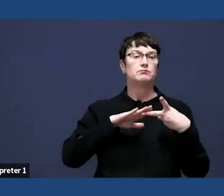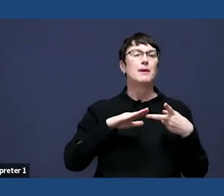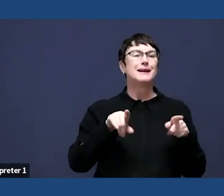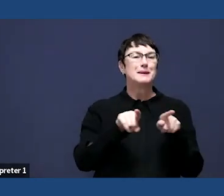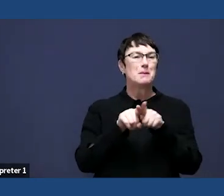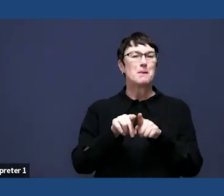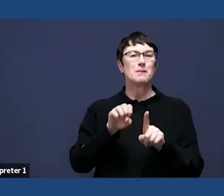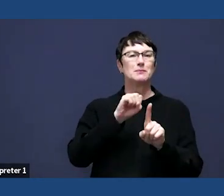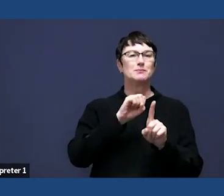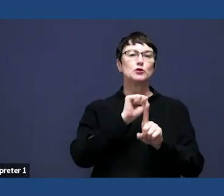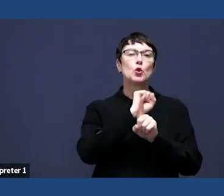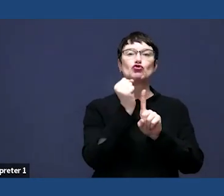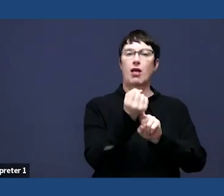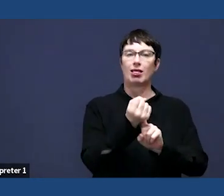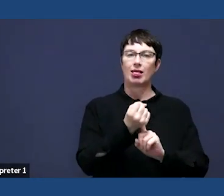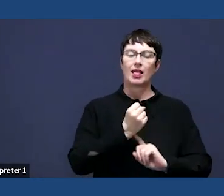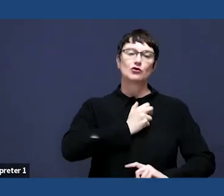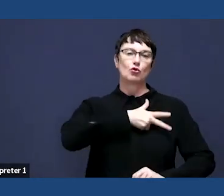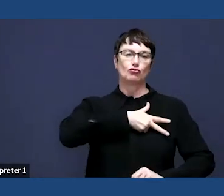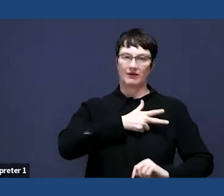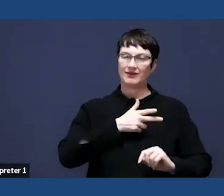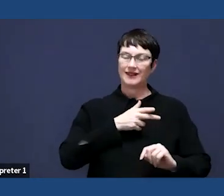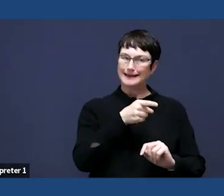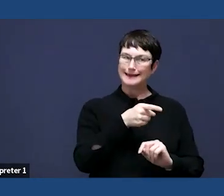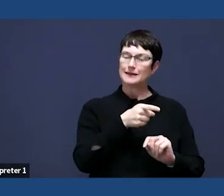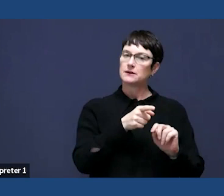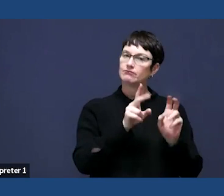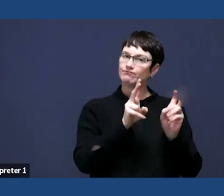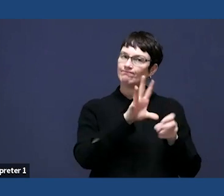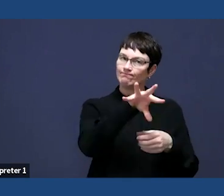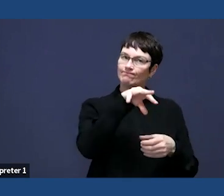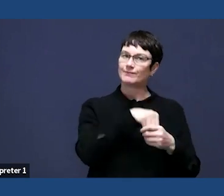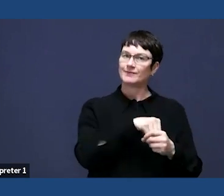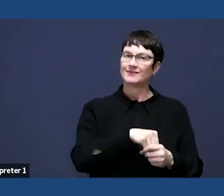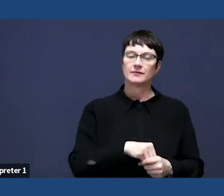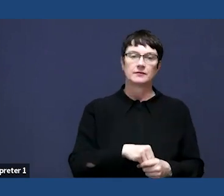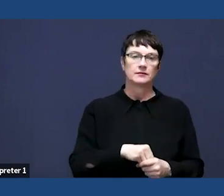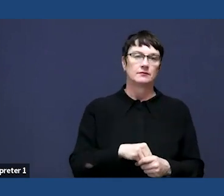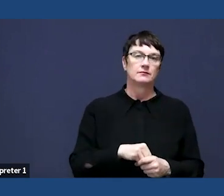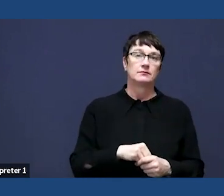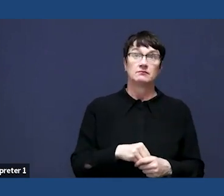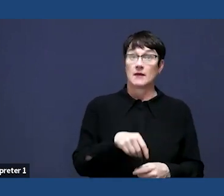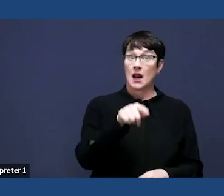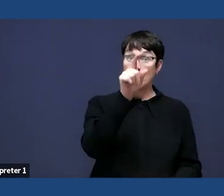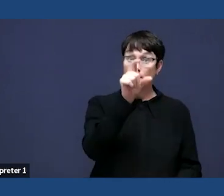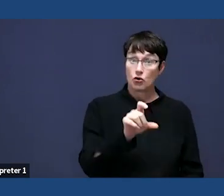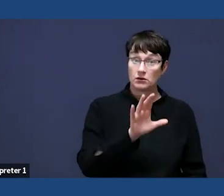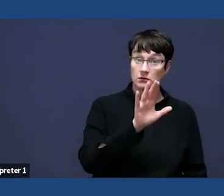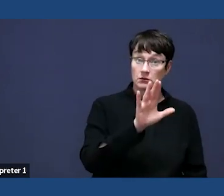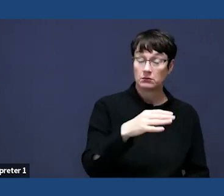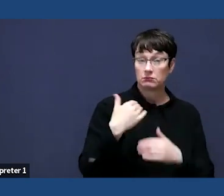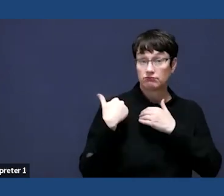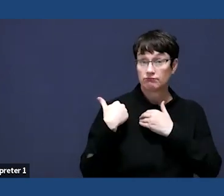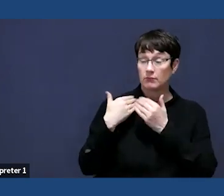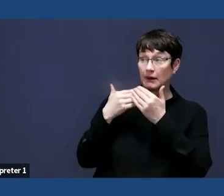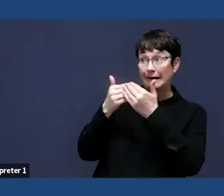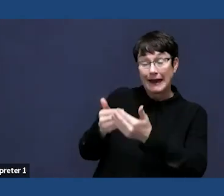This is where that collaboration between payers and providers as well as government comes into play.